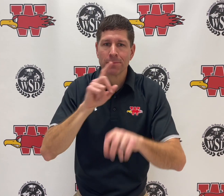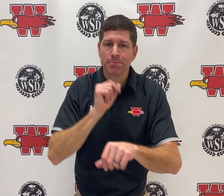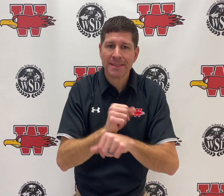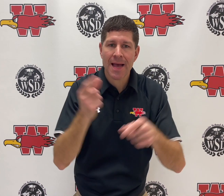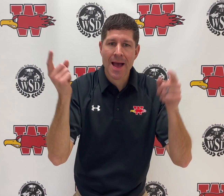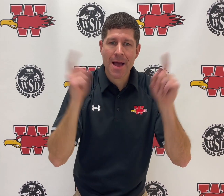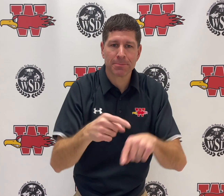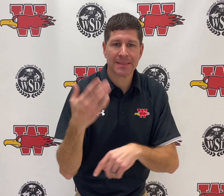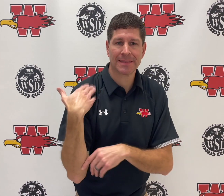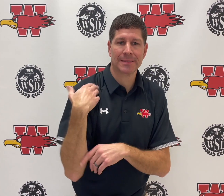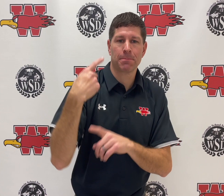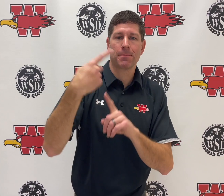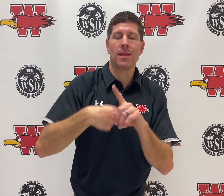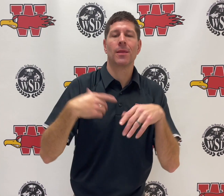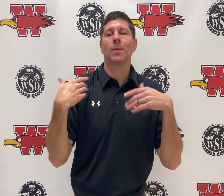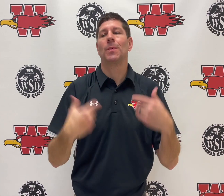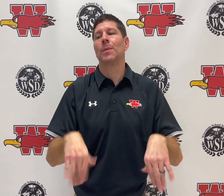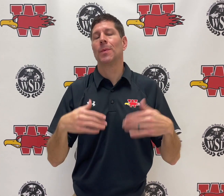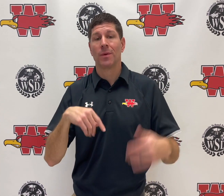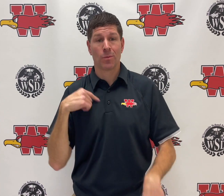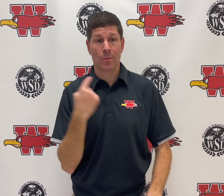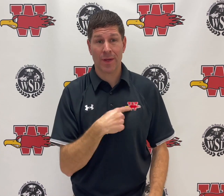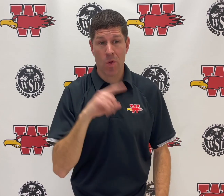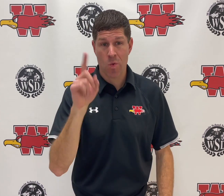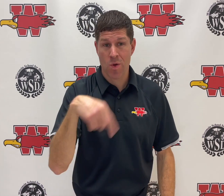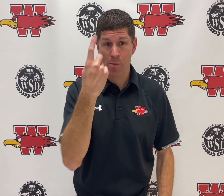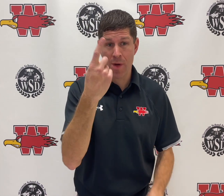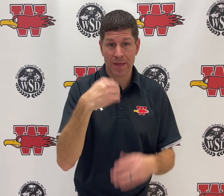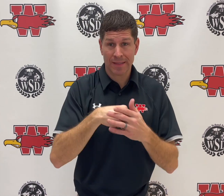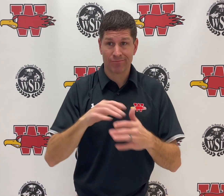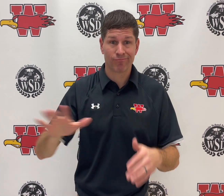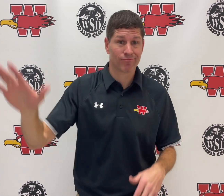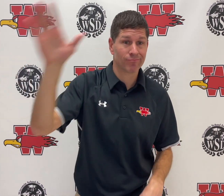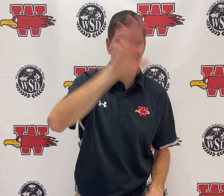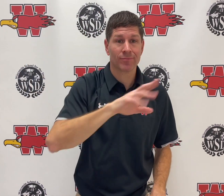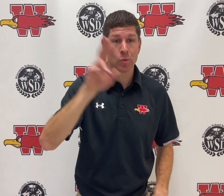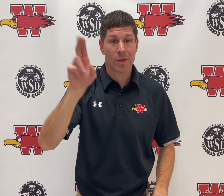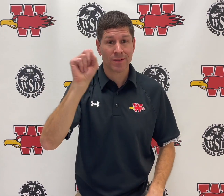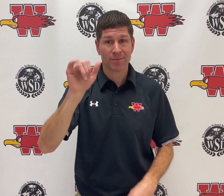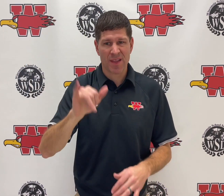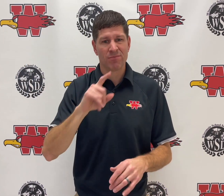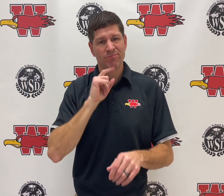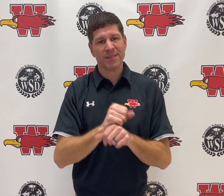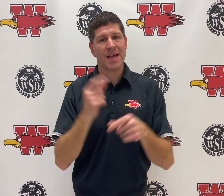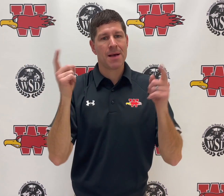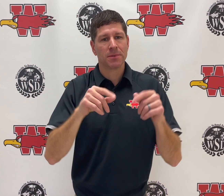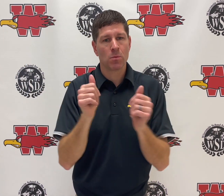tournament happen last month. We were the only one throughout the U.S. that actually was able